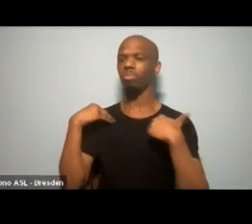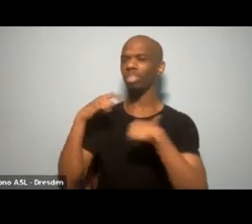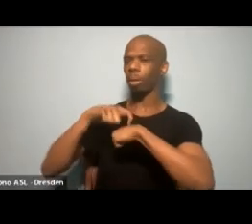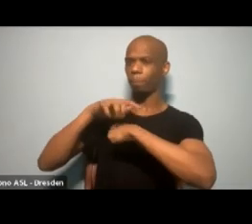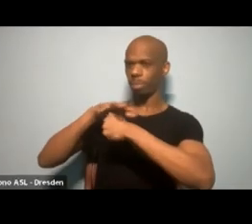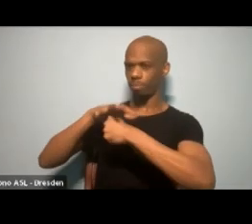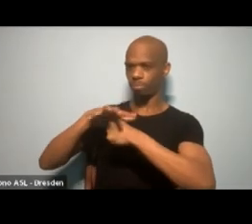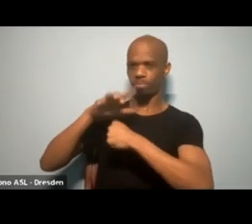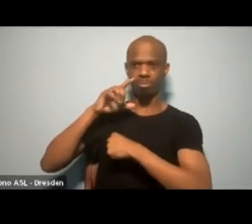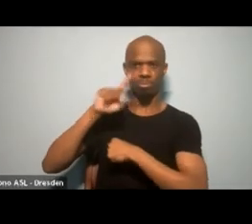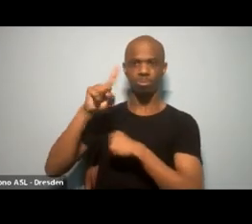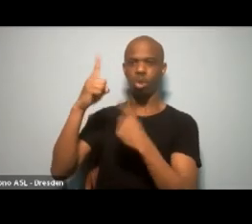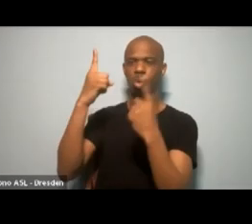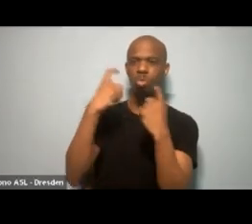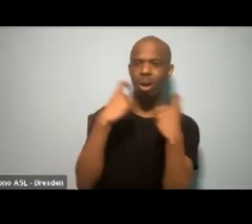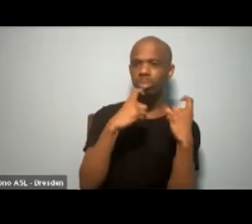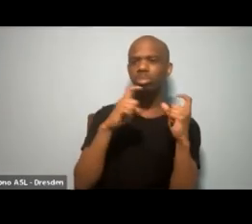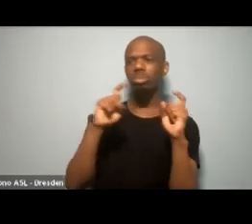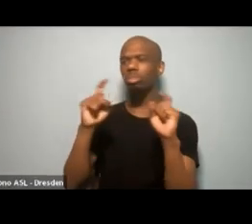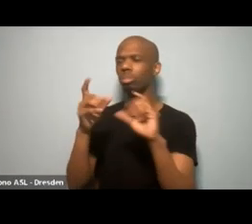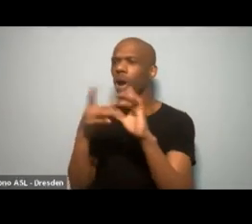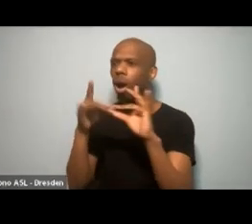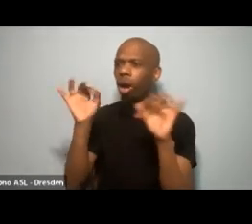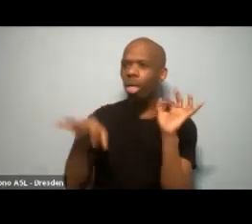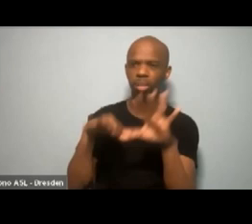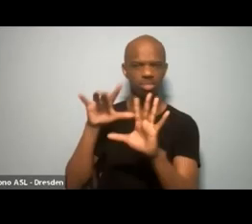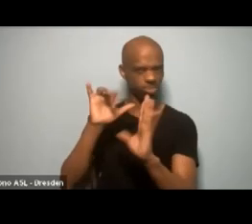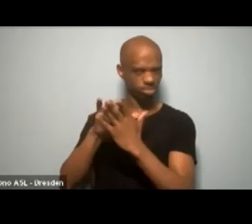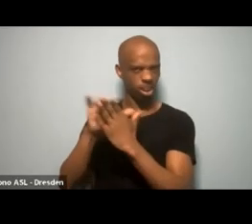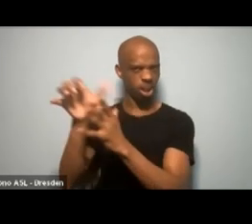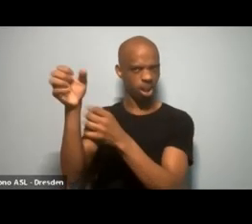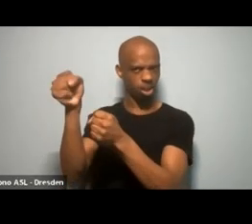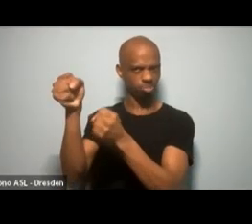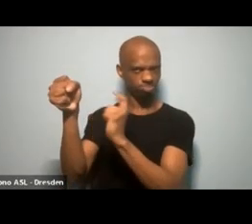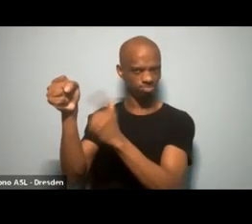So right now I wanna, given that we're running out of time,